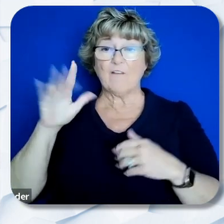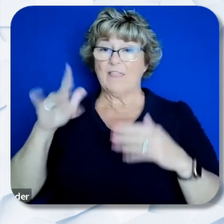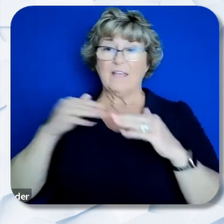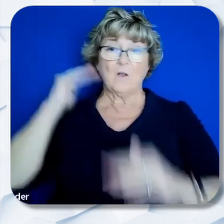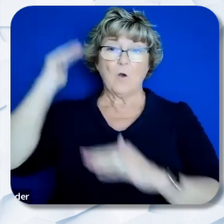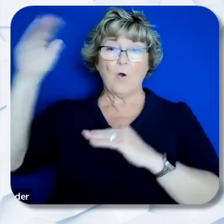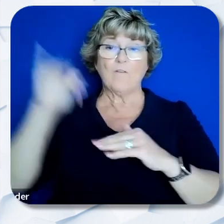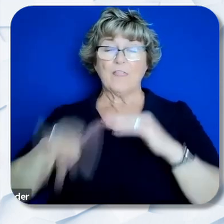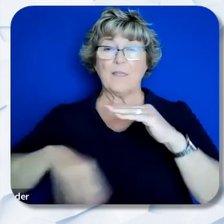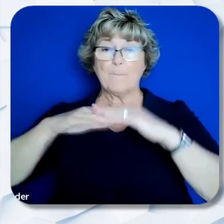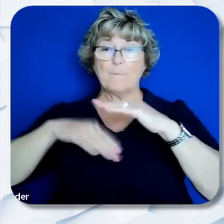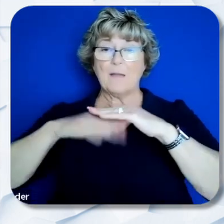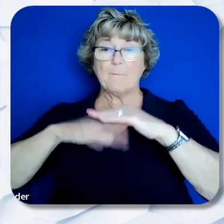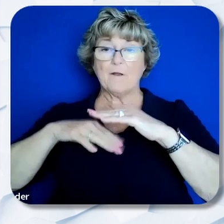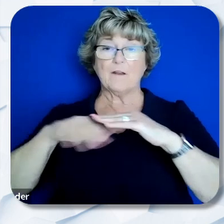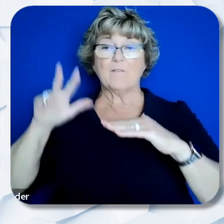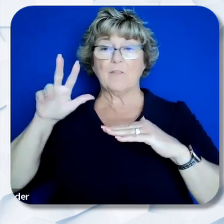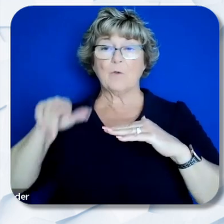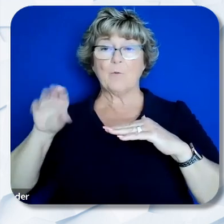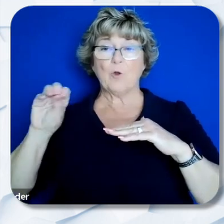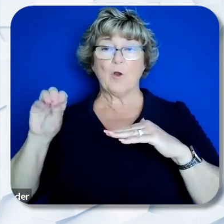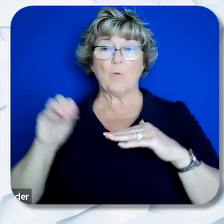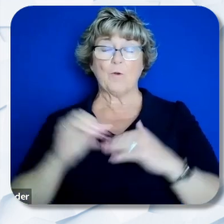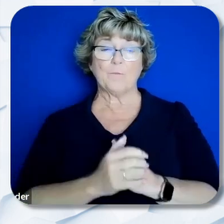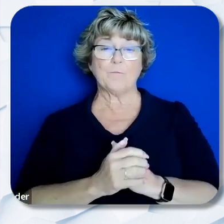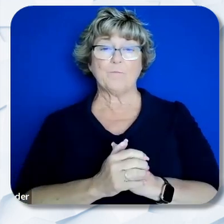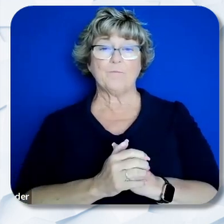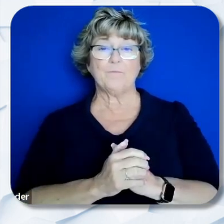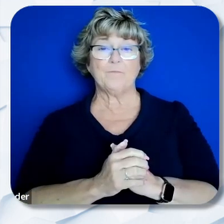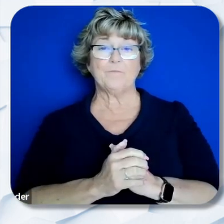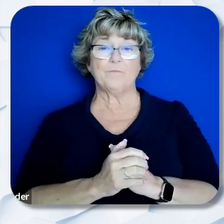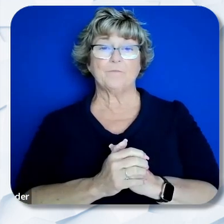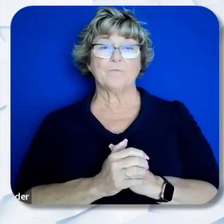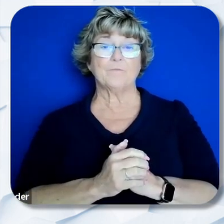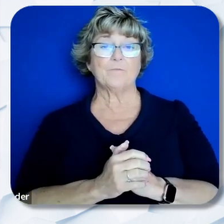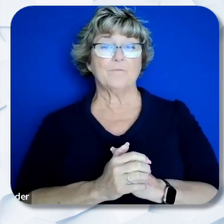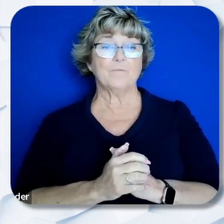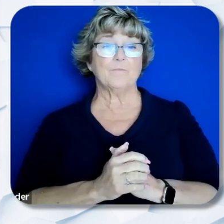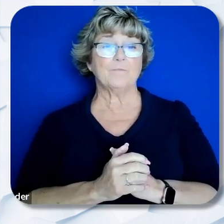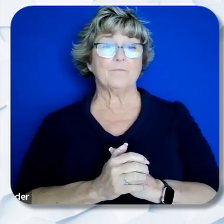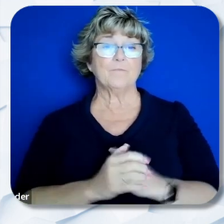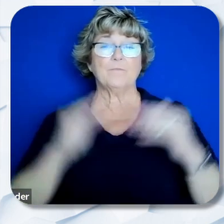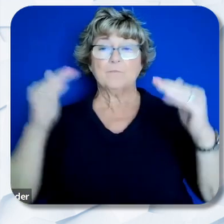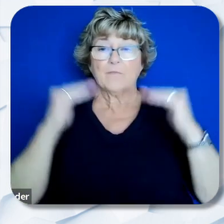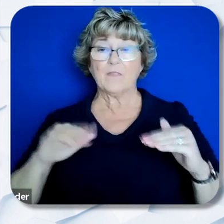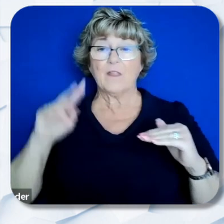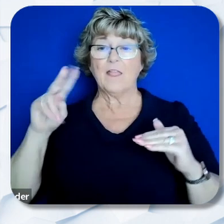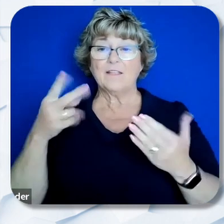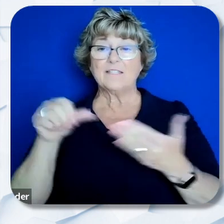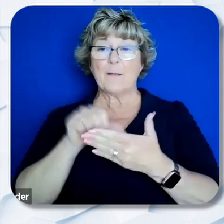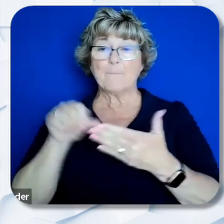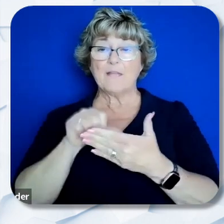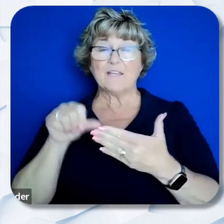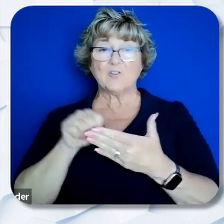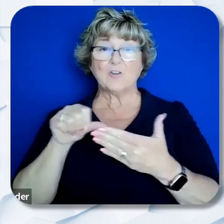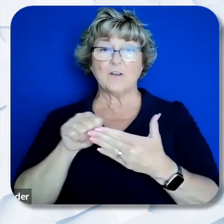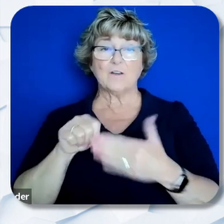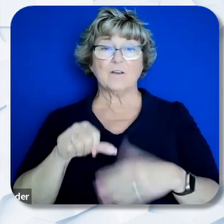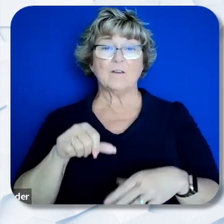maximum threshold of 3.0. And this is the second page of the Indicator 9 and 10 dispro